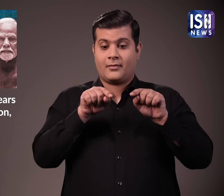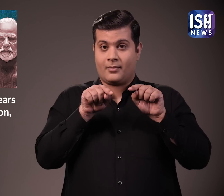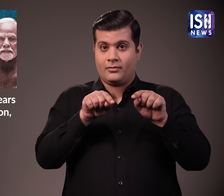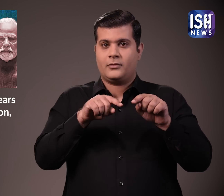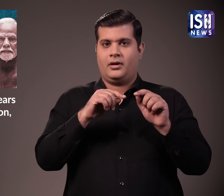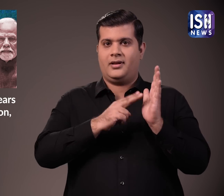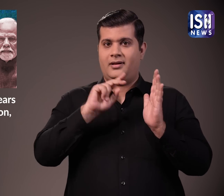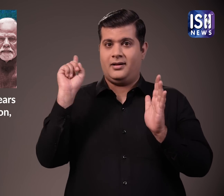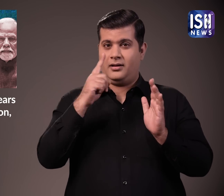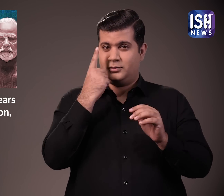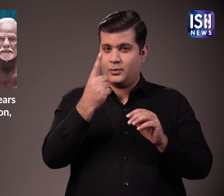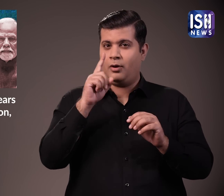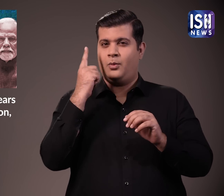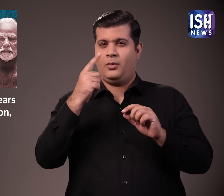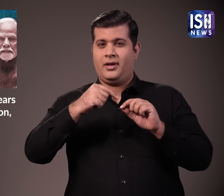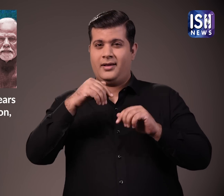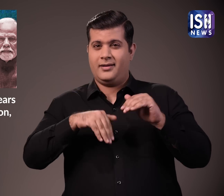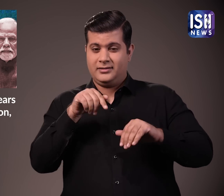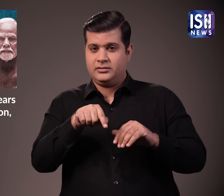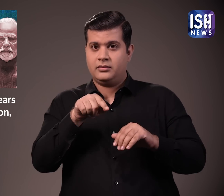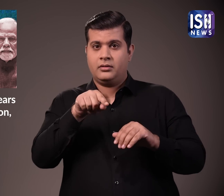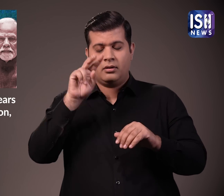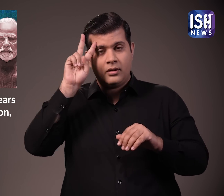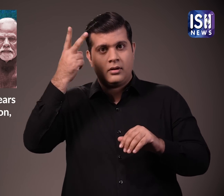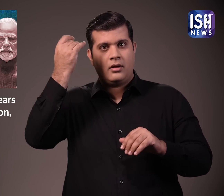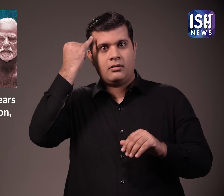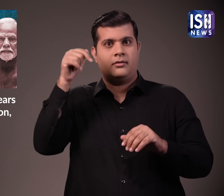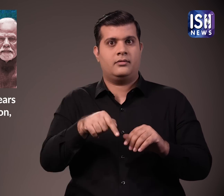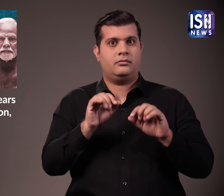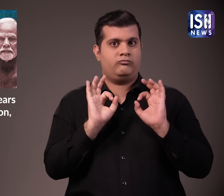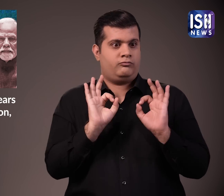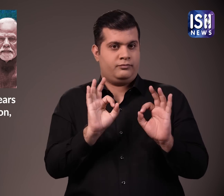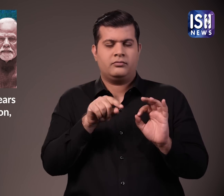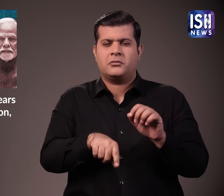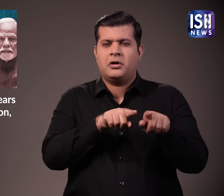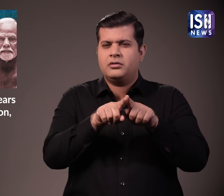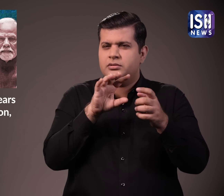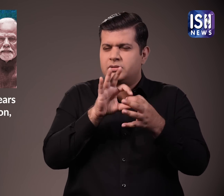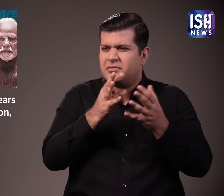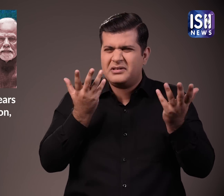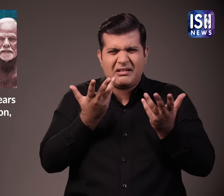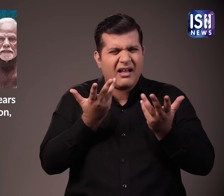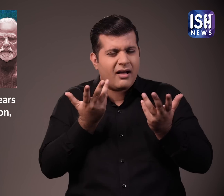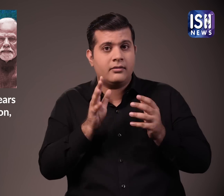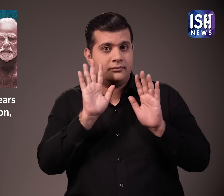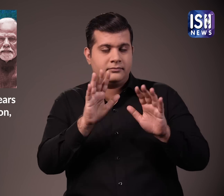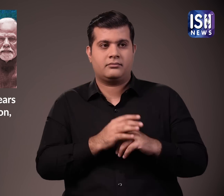What does One Nation, One Election mean?